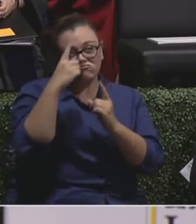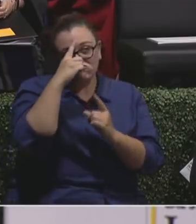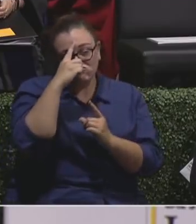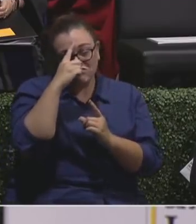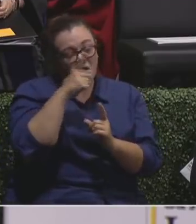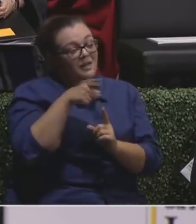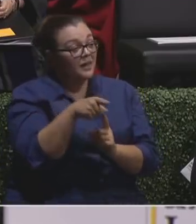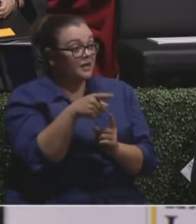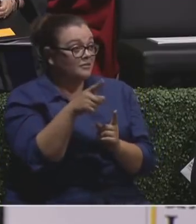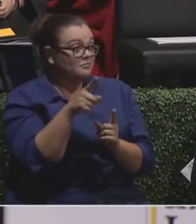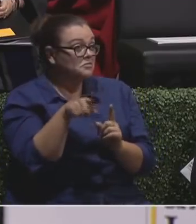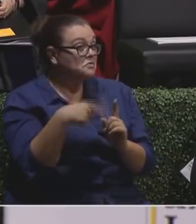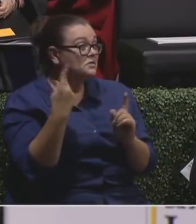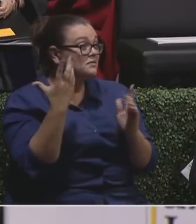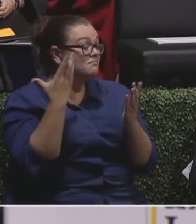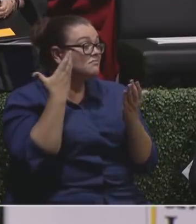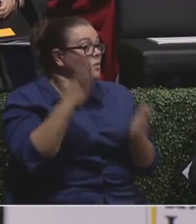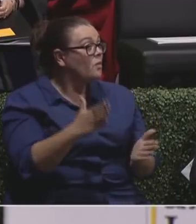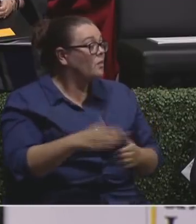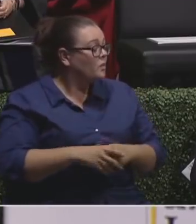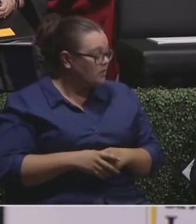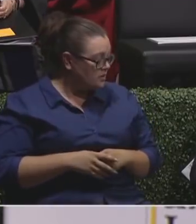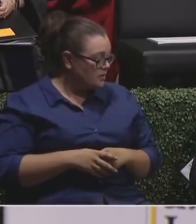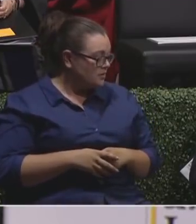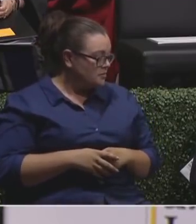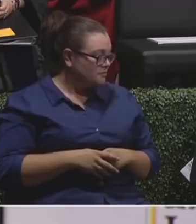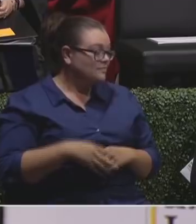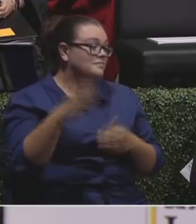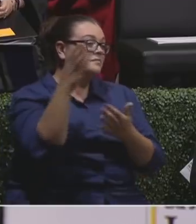THEY DID NOT KNOW THAT I COULD ACHIEVE BEYOND THEIR HIGHEST ASPIRATIONS. THEY JUST DID NOT KNOW.